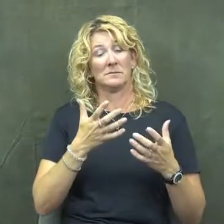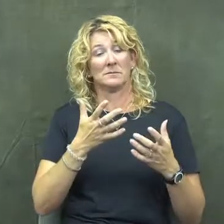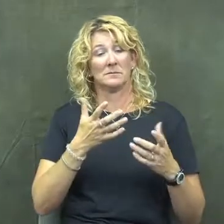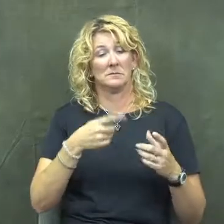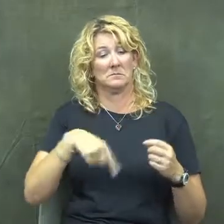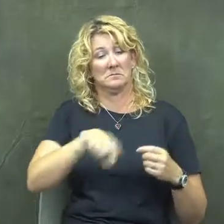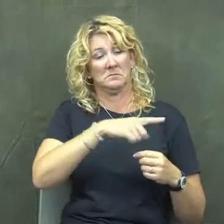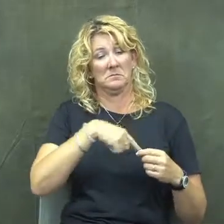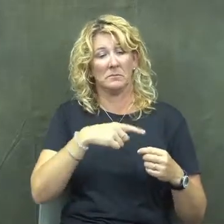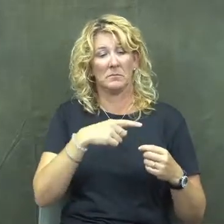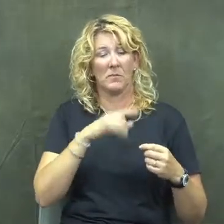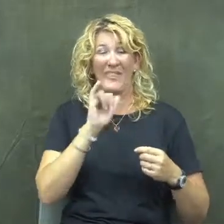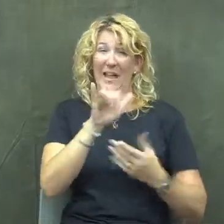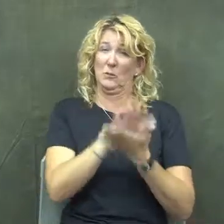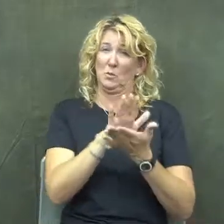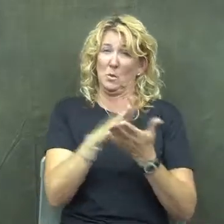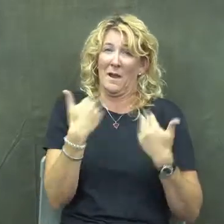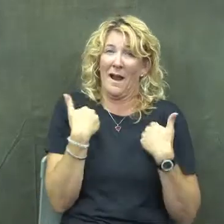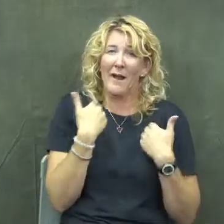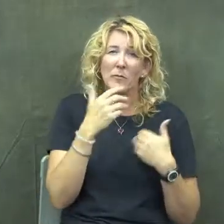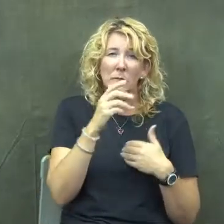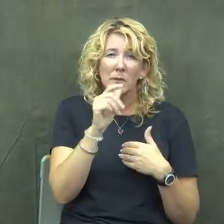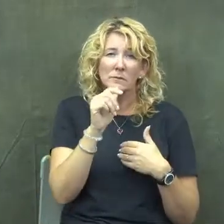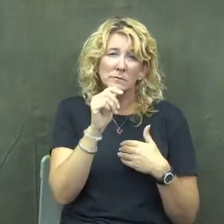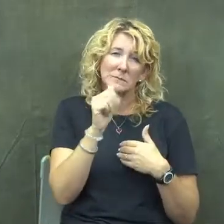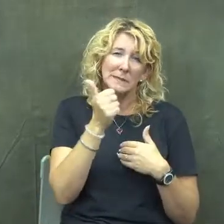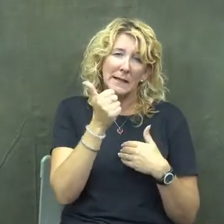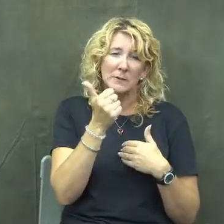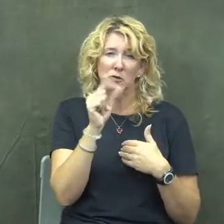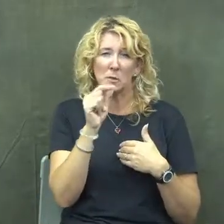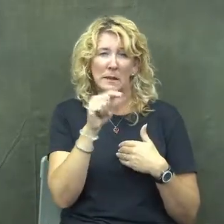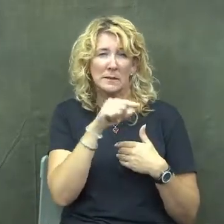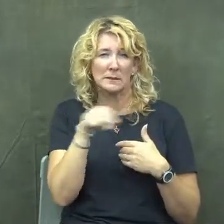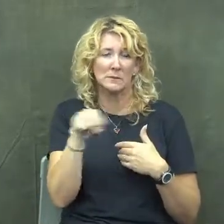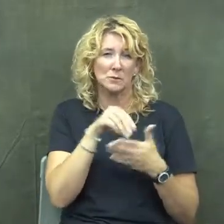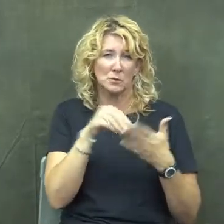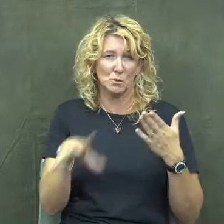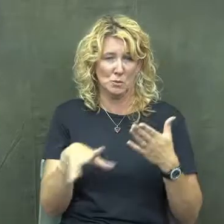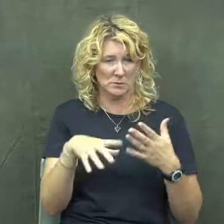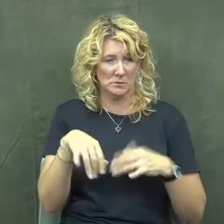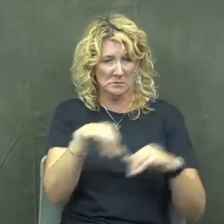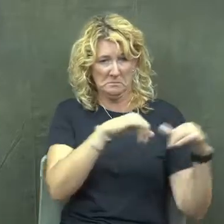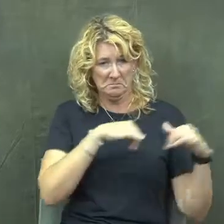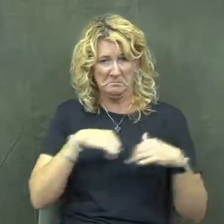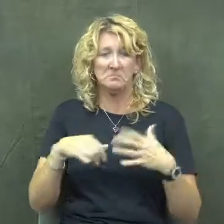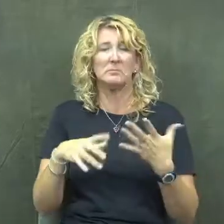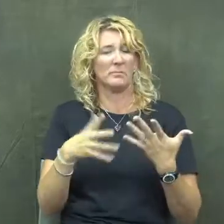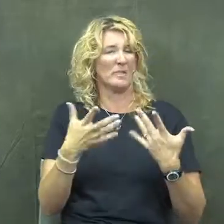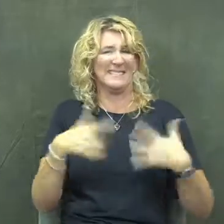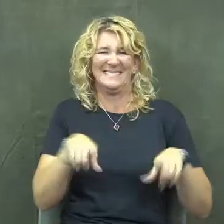I had to train with practicing hearing, sound. And at this one particular school